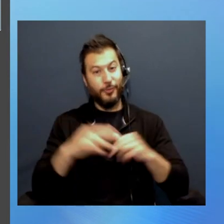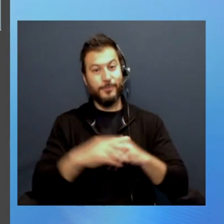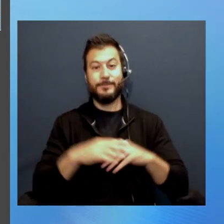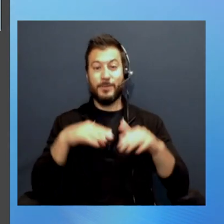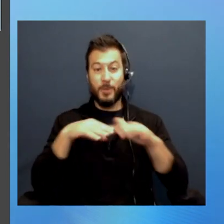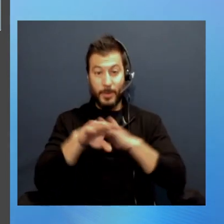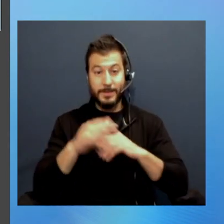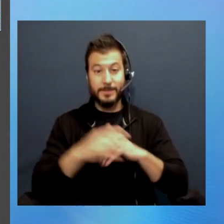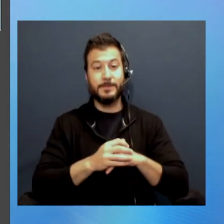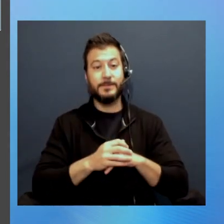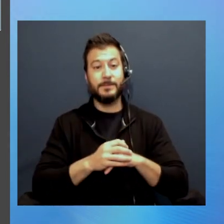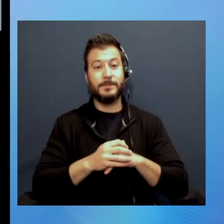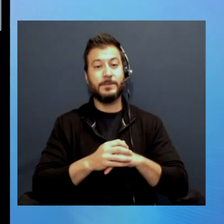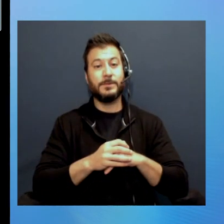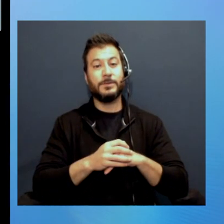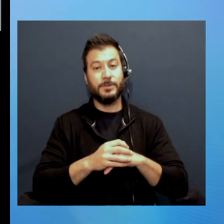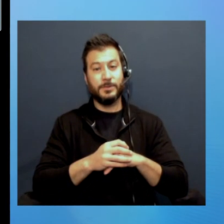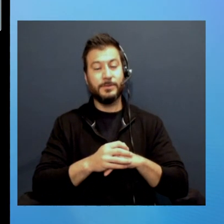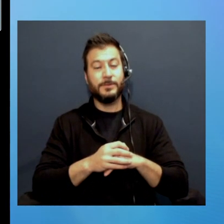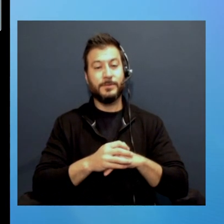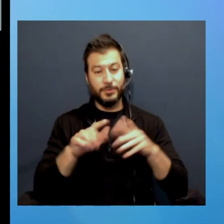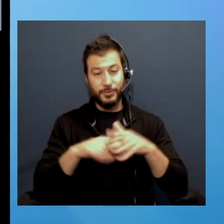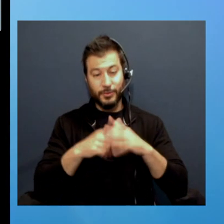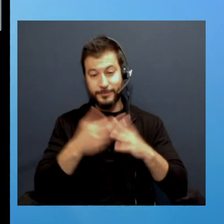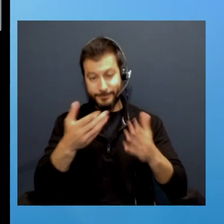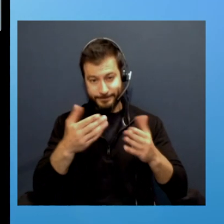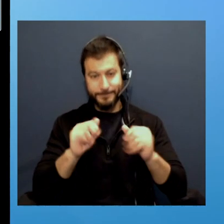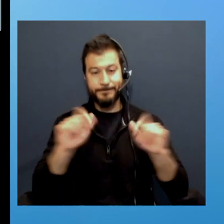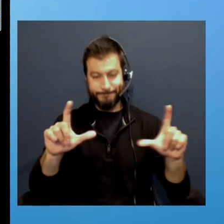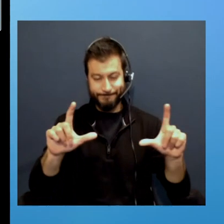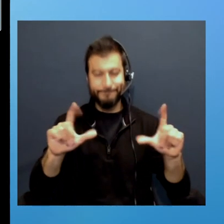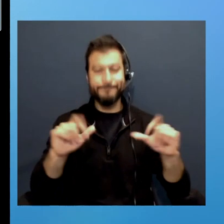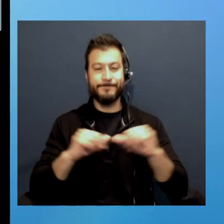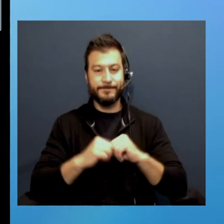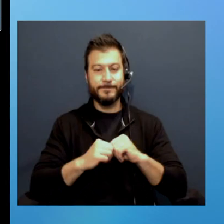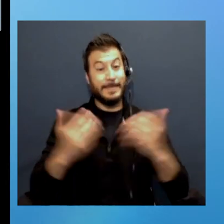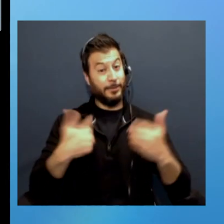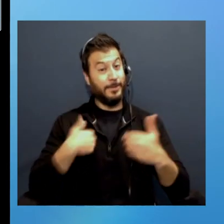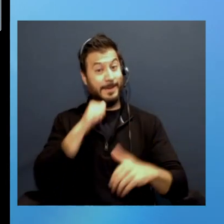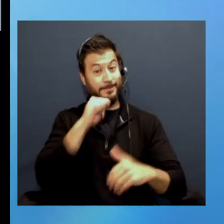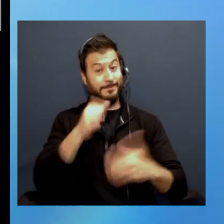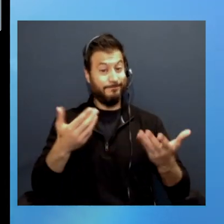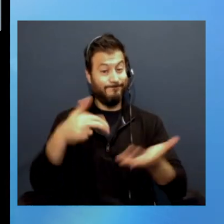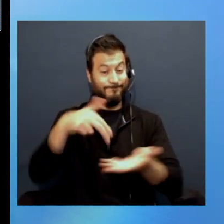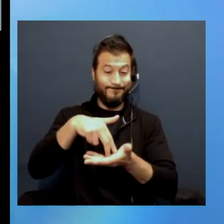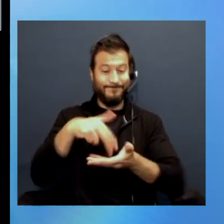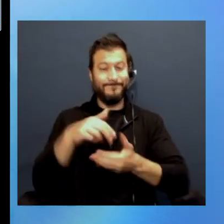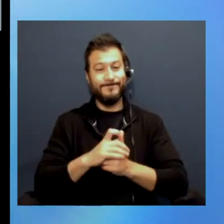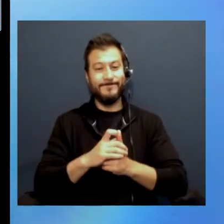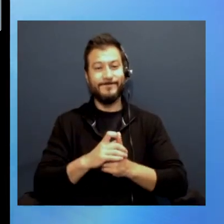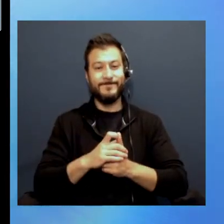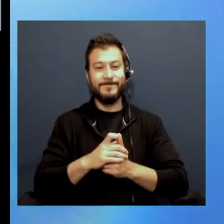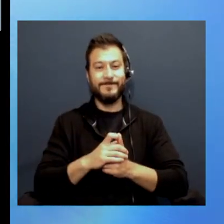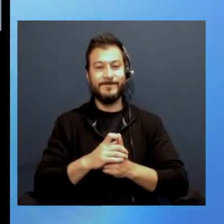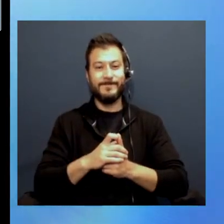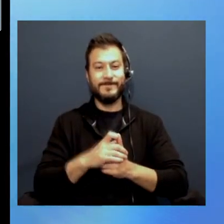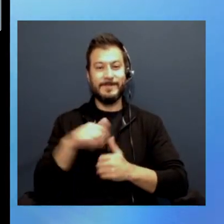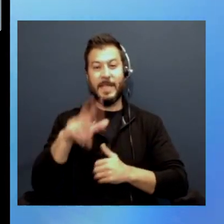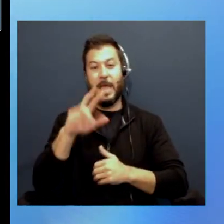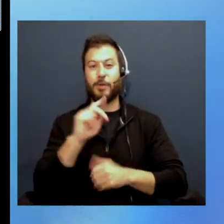Let's have a look, let's go in, and start the WebRTC. Here I am.